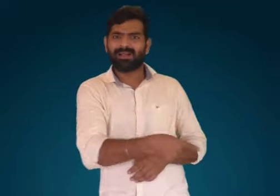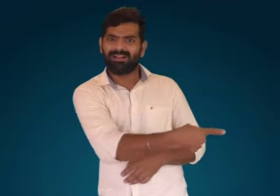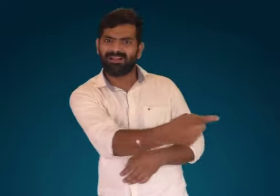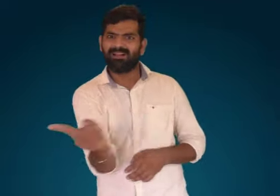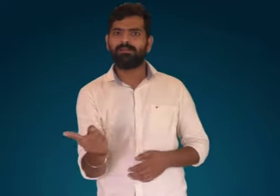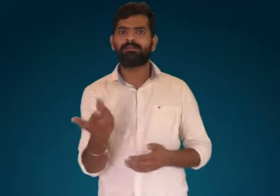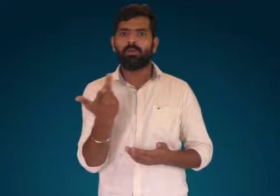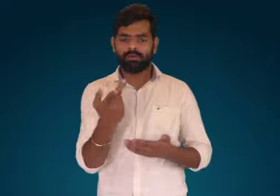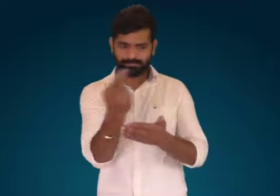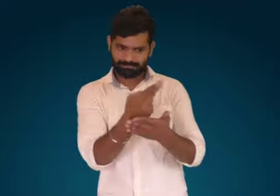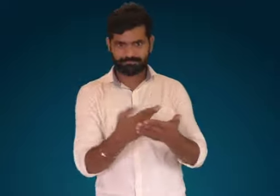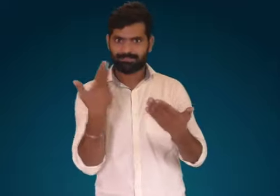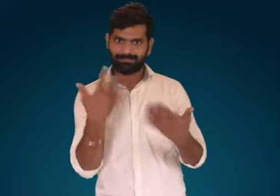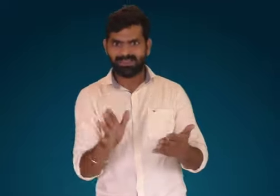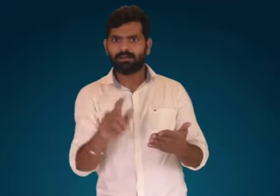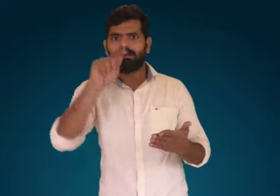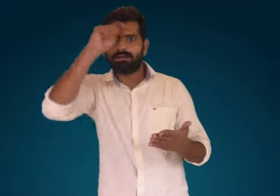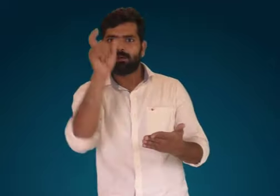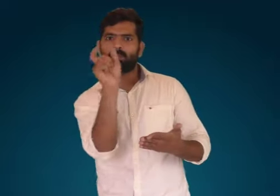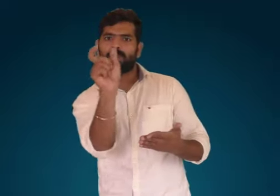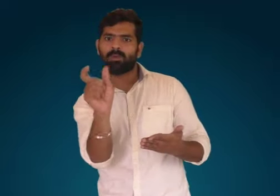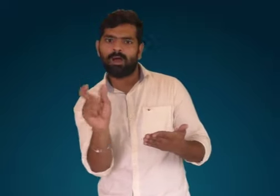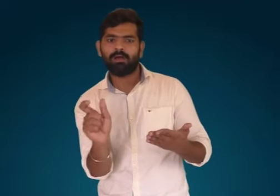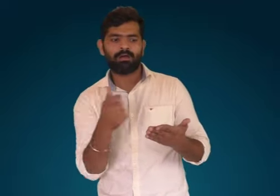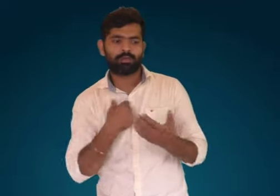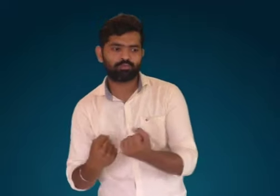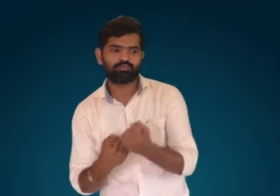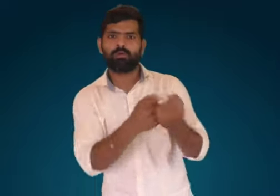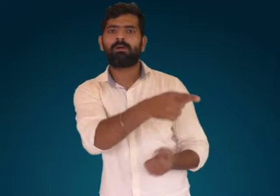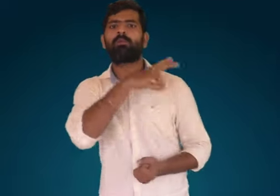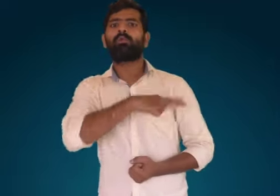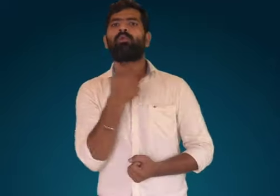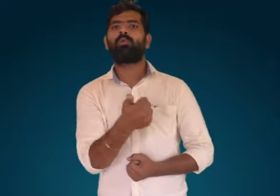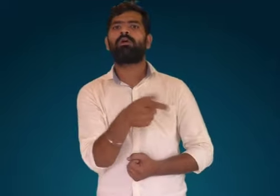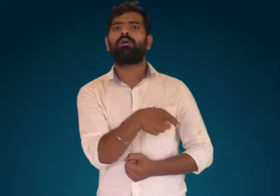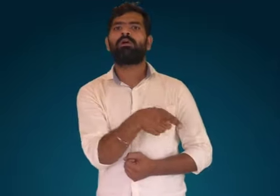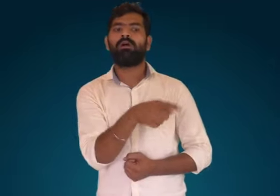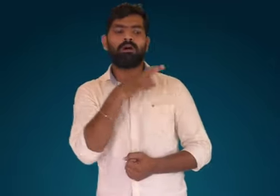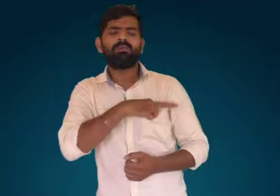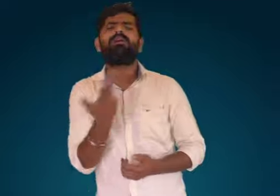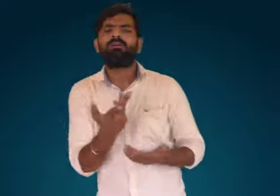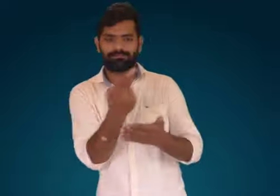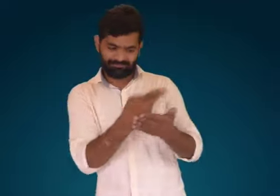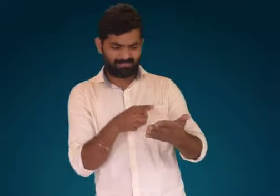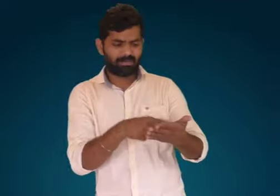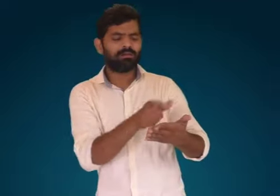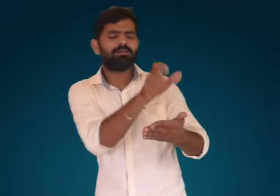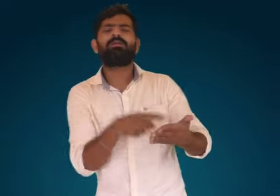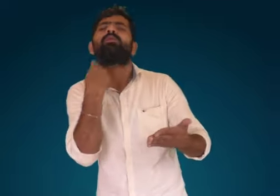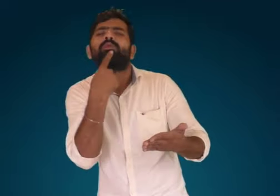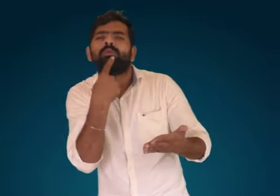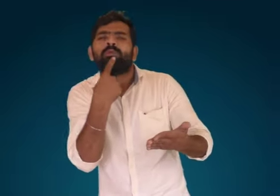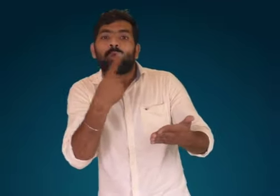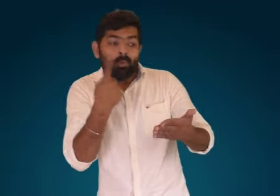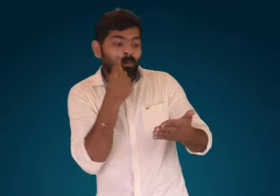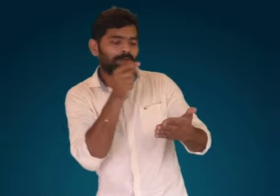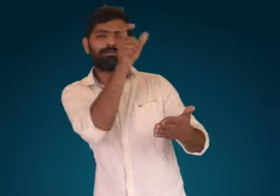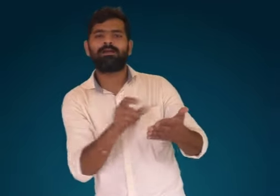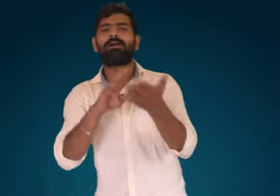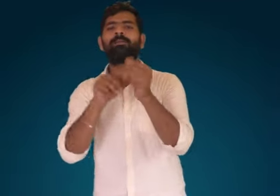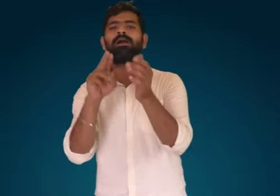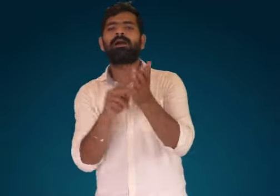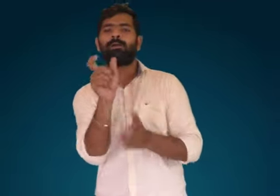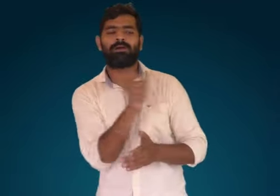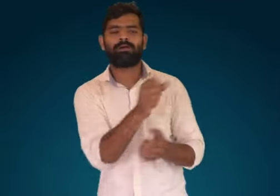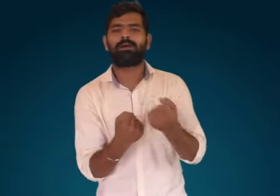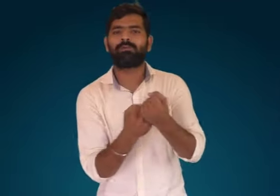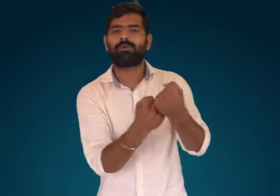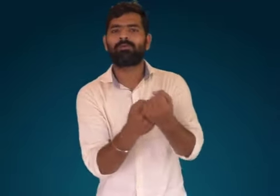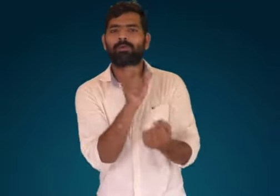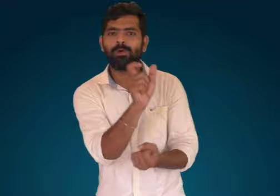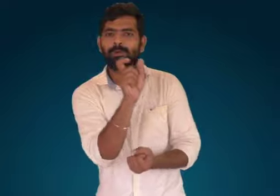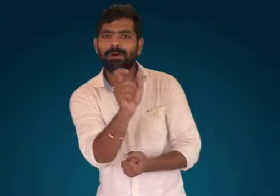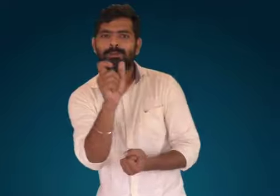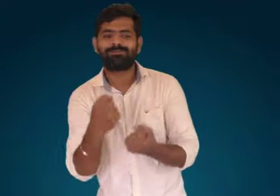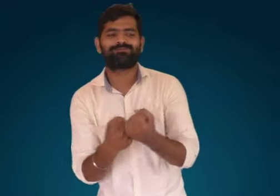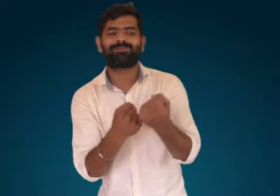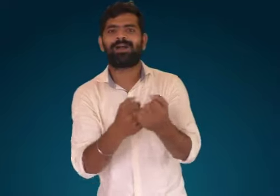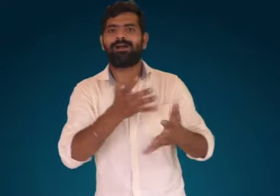instills confidence and interest the other advantage is vocabulary